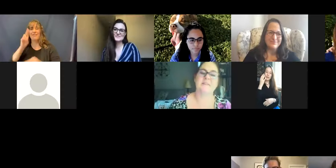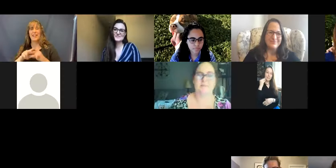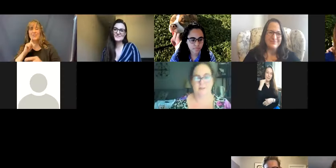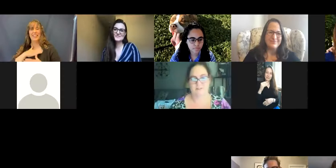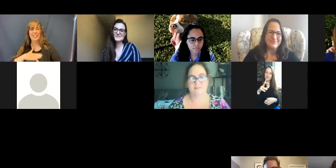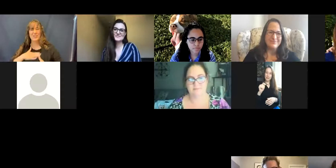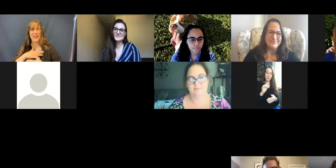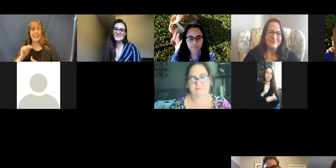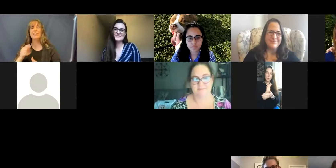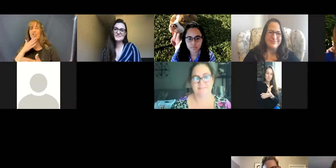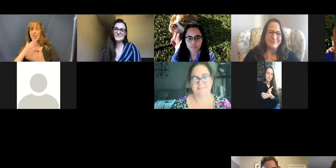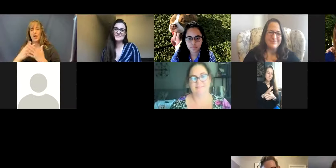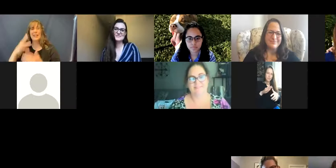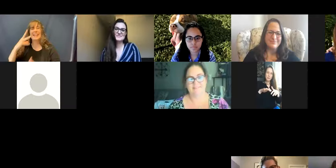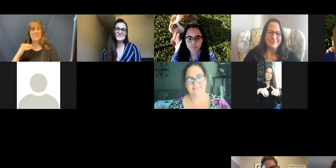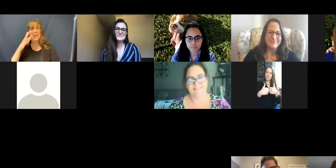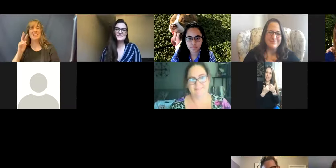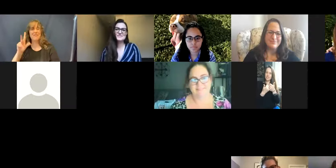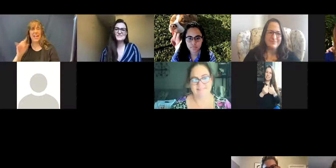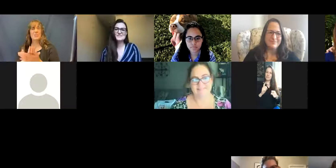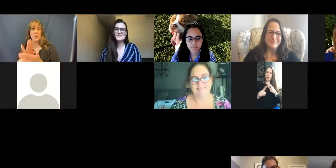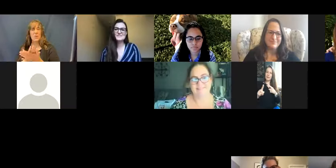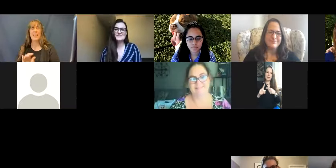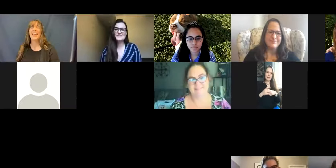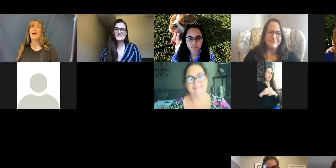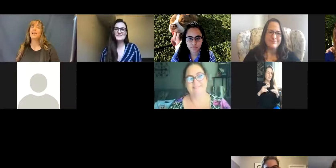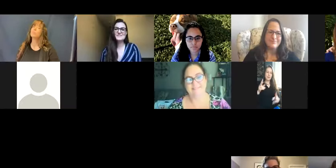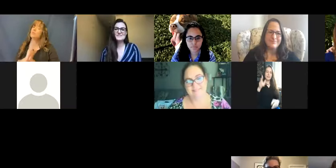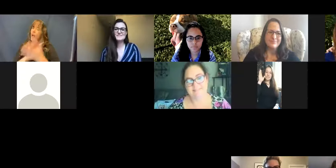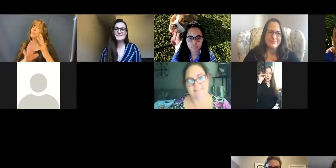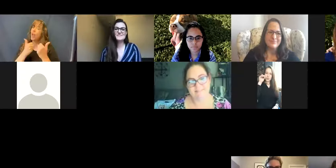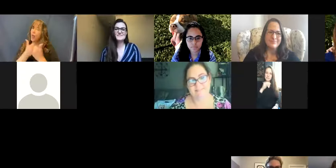a very good experience in vet school. There were some challenges, but I'm very stubborn